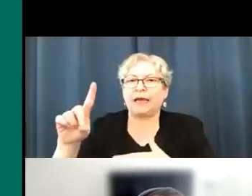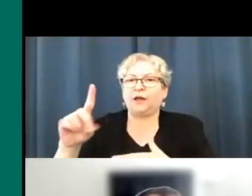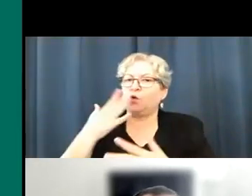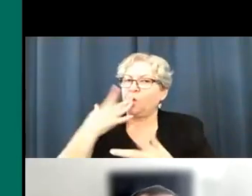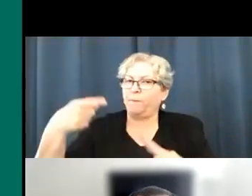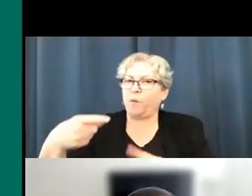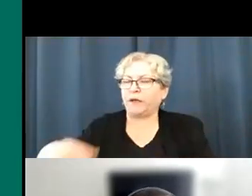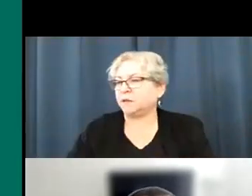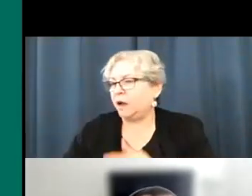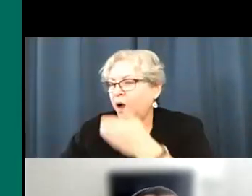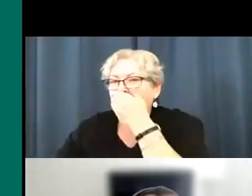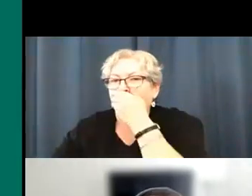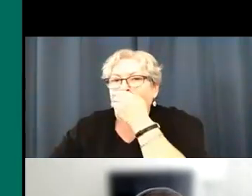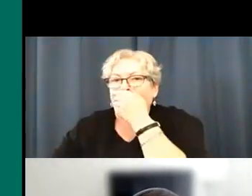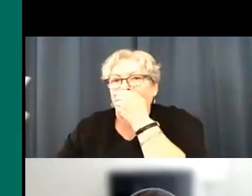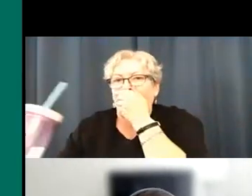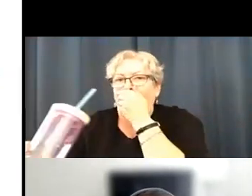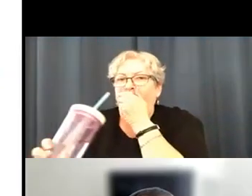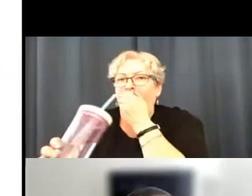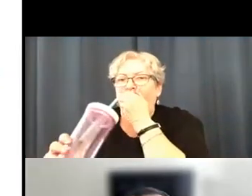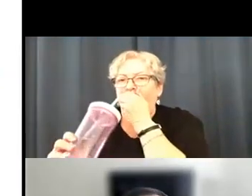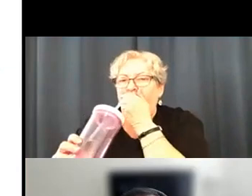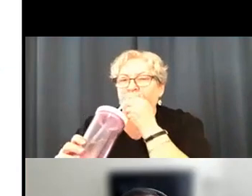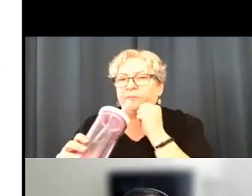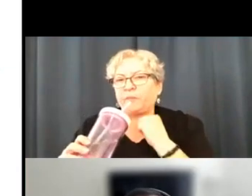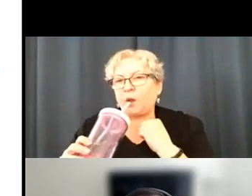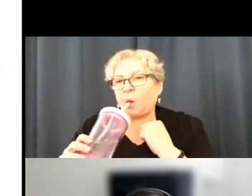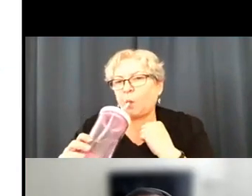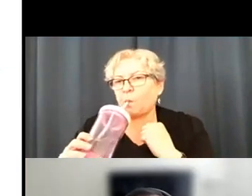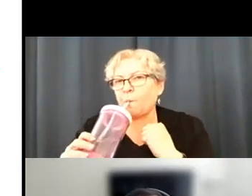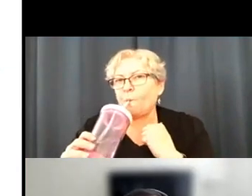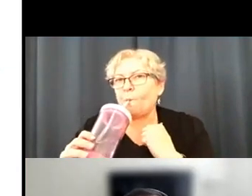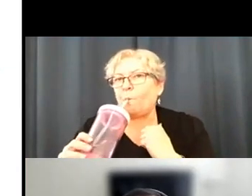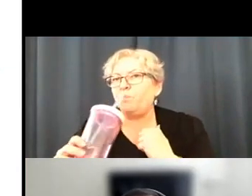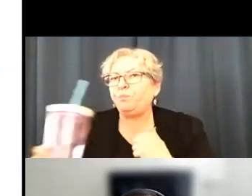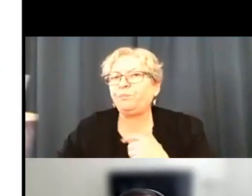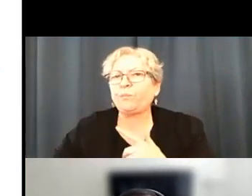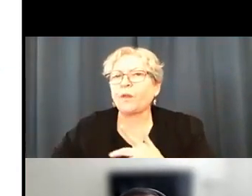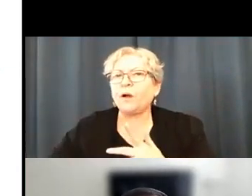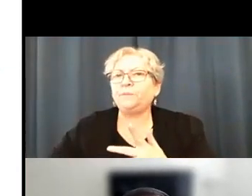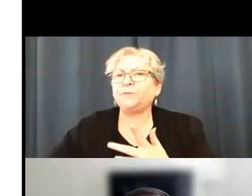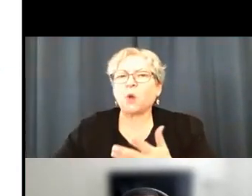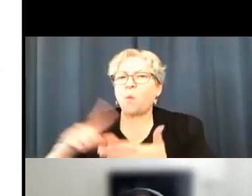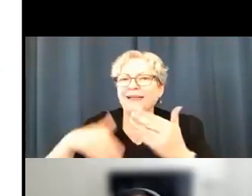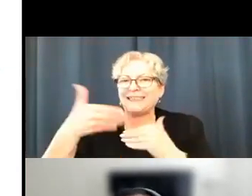So, what is next on our list here? So, review the toolkit and your testing strategy. We're gonna be doing some workshops